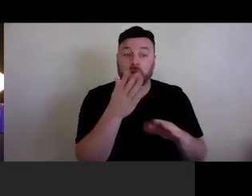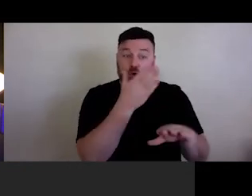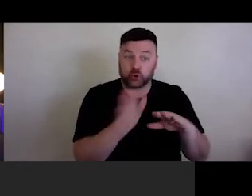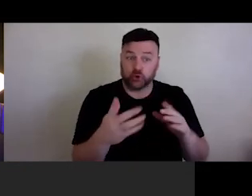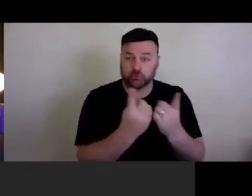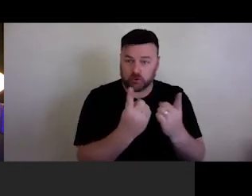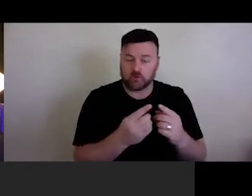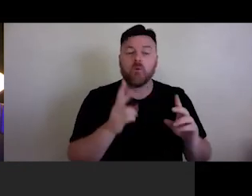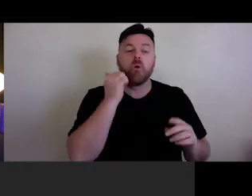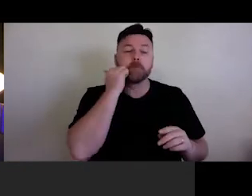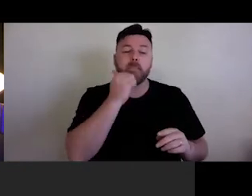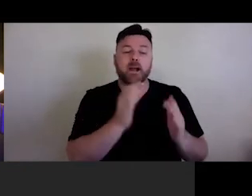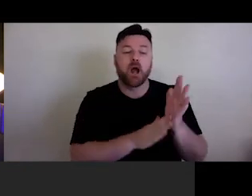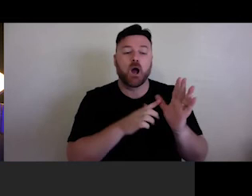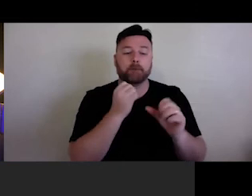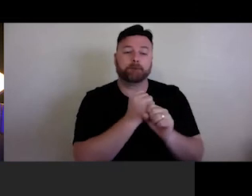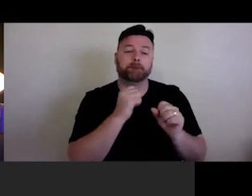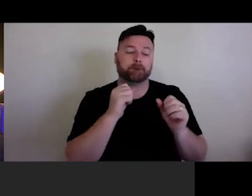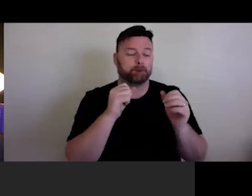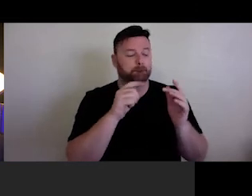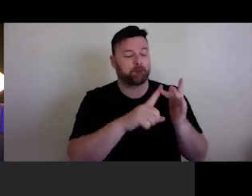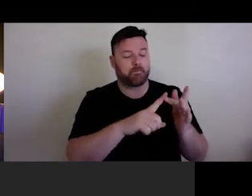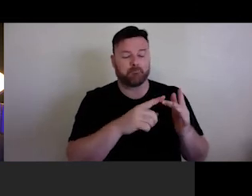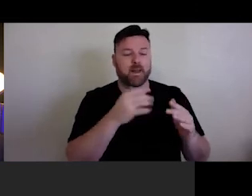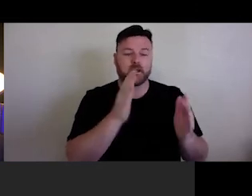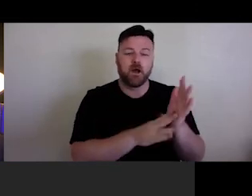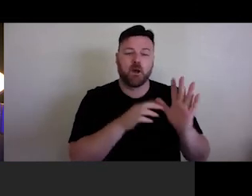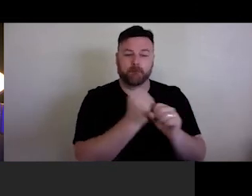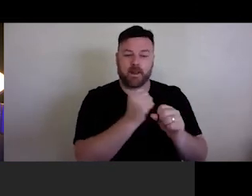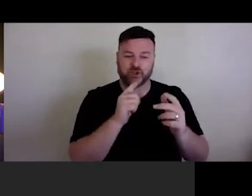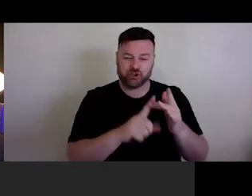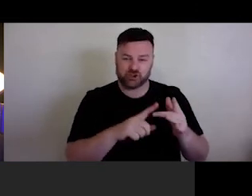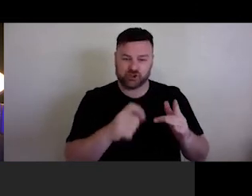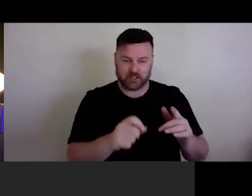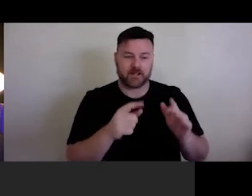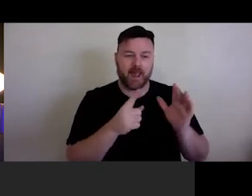Magic design ATEM Mini-pro. It is a bit of a mouthful there. But it is a